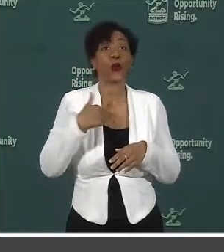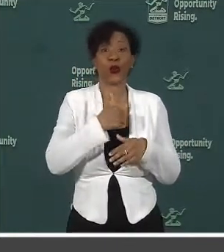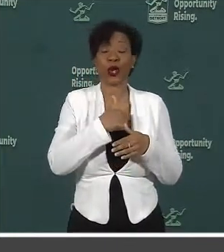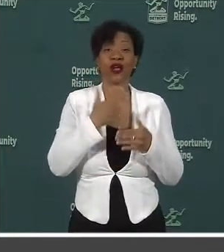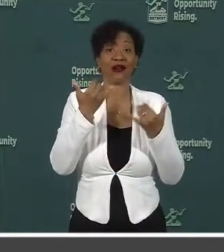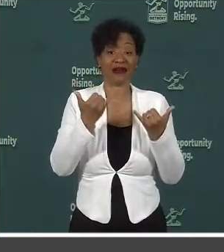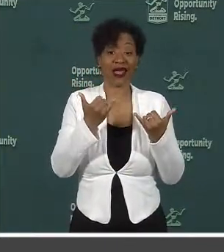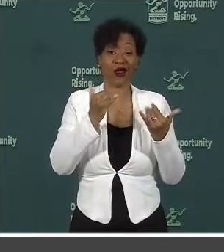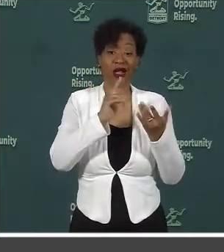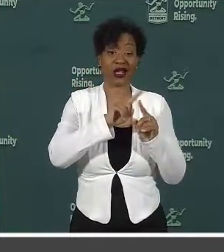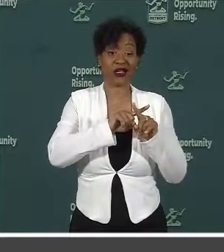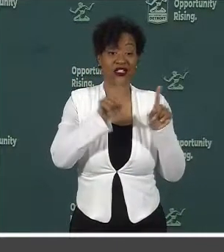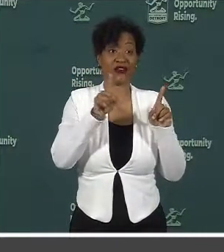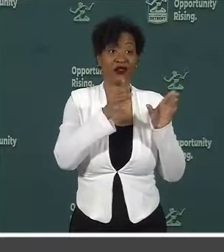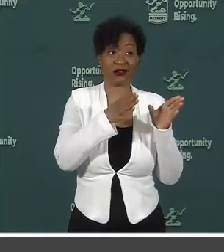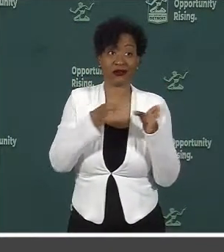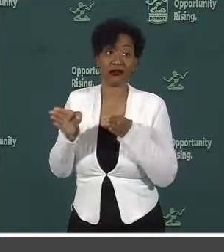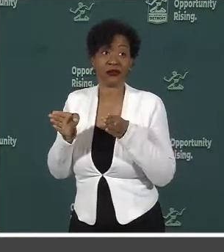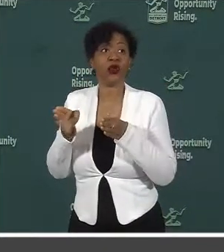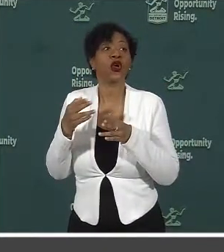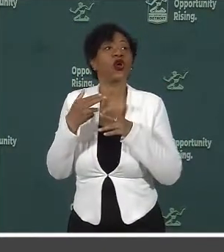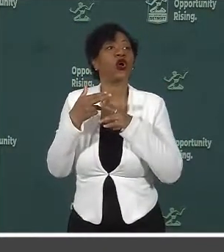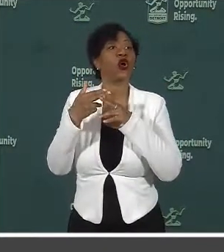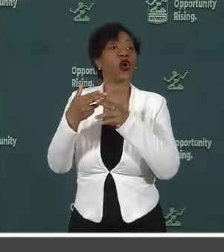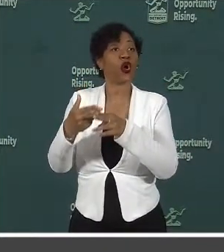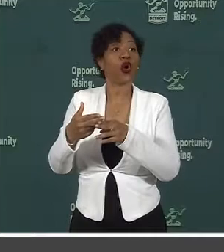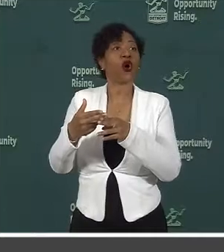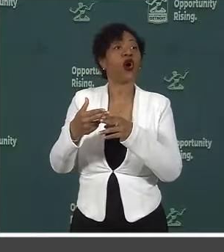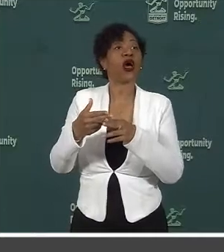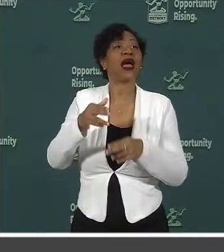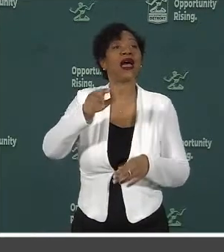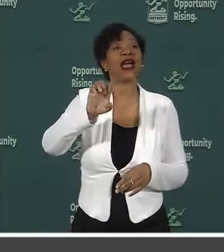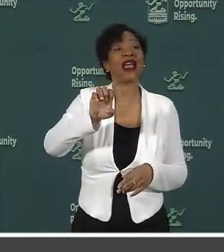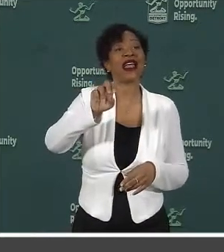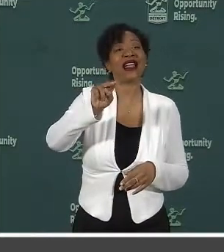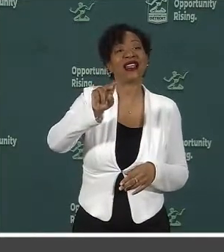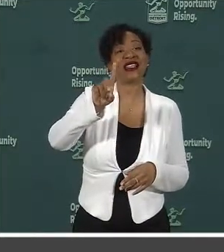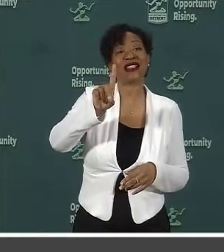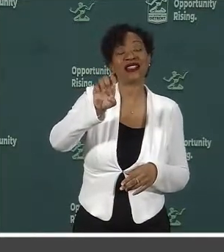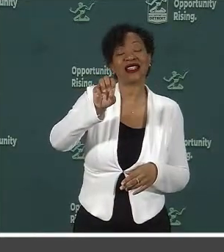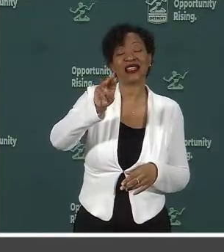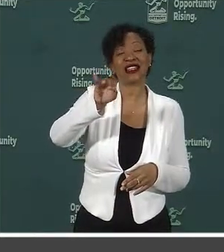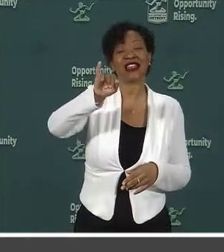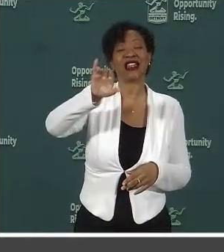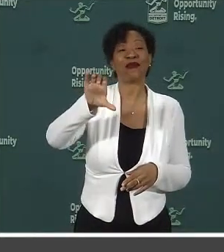AN ENDEMICS STAGE AND BASICALLY THAT MEANS SOMETHING WE'RE GOING TO LEARN TO LIVE WITH IT'S NOT THAT IT'S NOT DANGEROUS NOT THAT WE DON'T BE